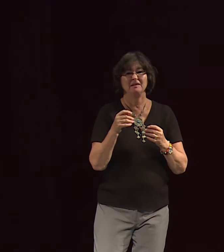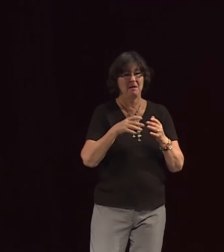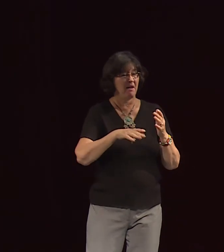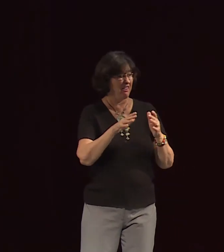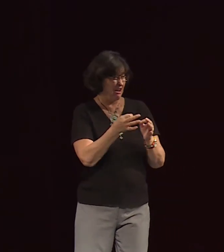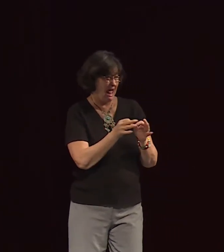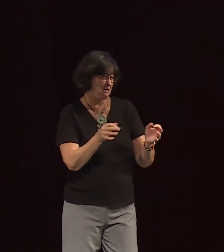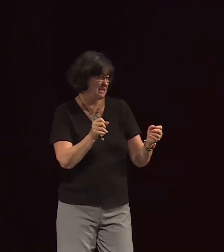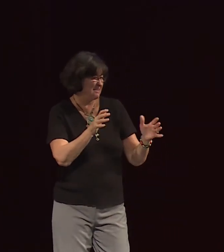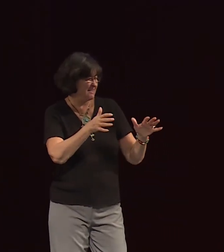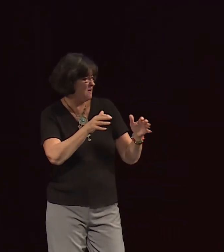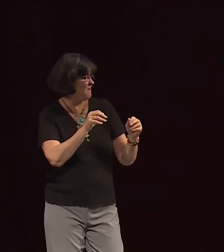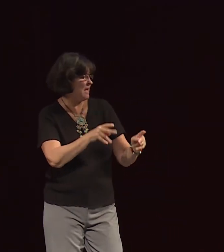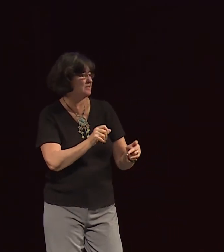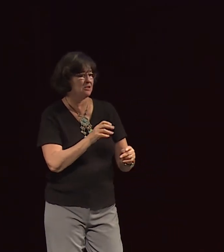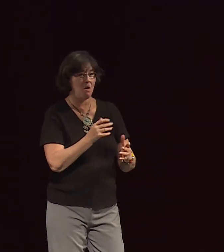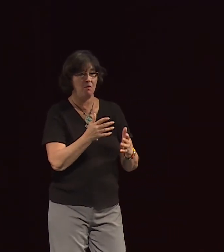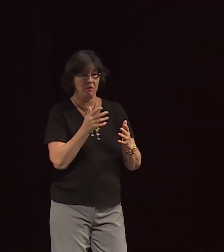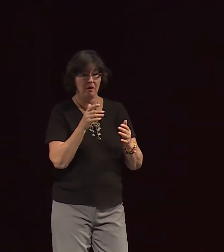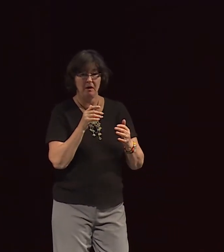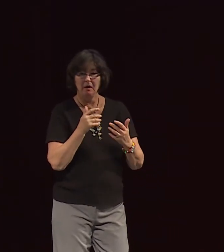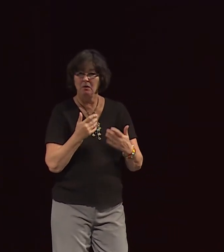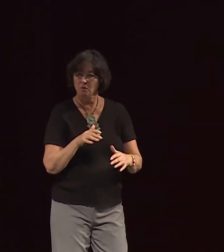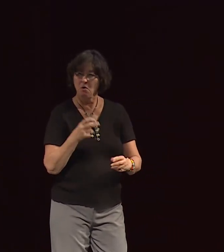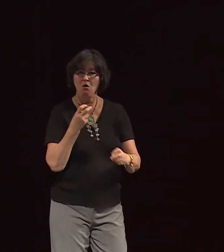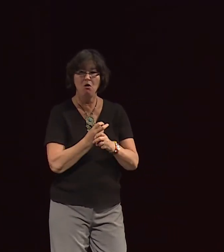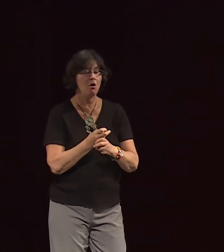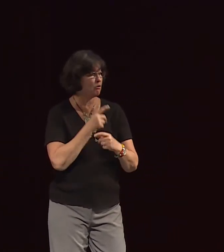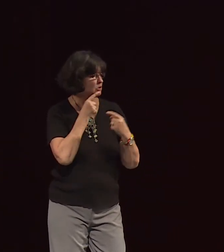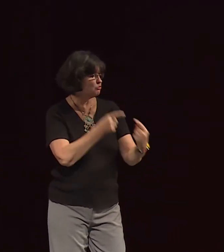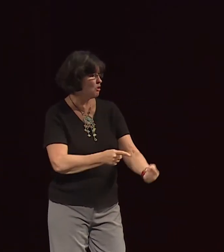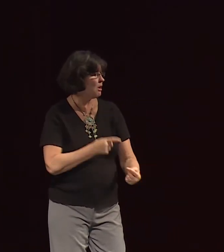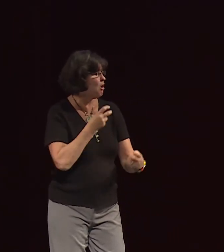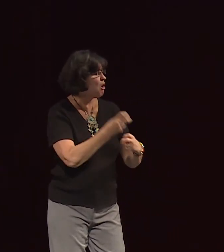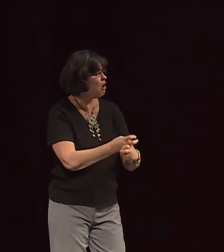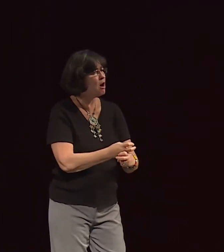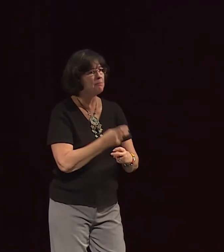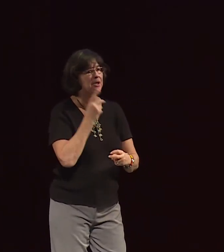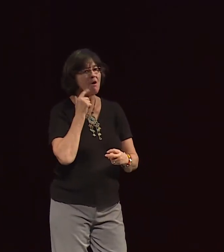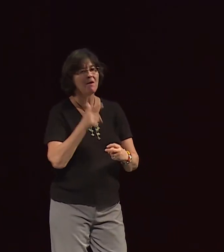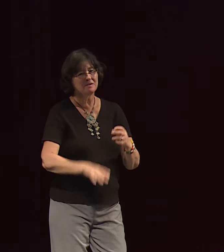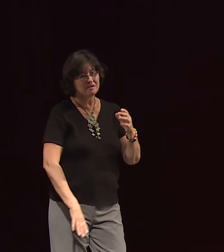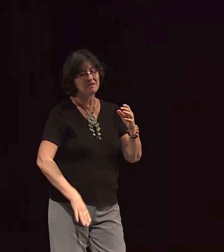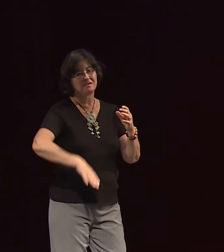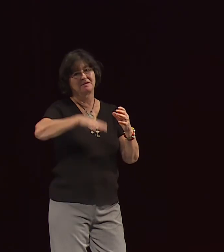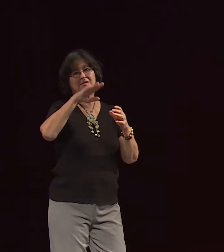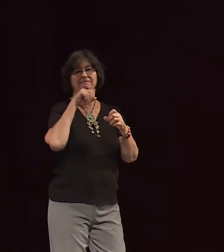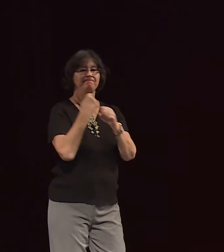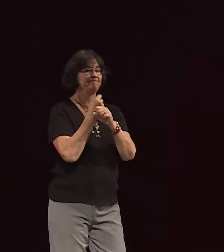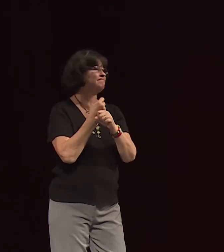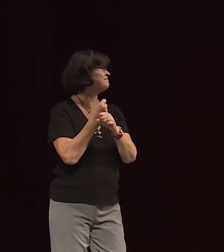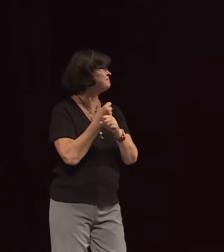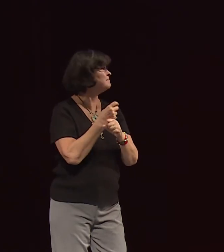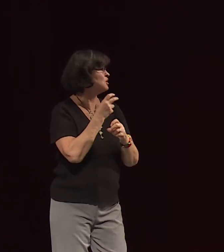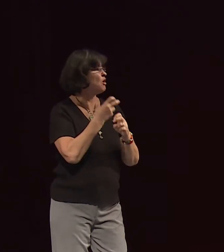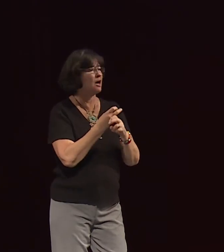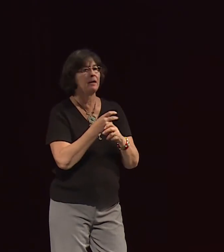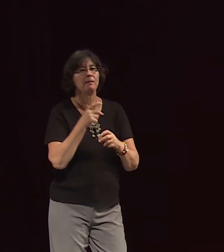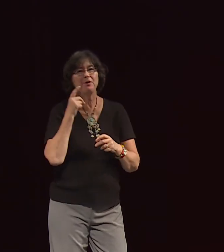and they're not able to do basic algebra, and the struggle is real for them because they weren't given